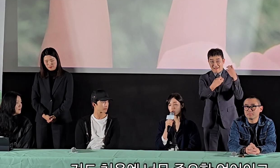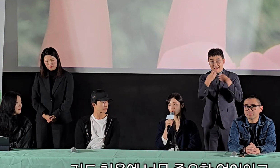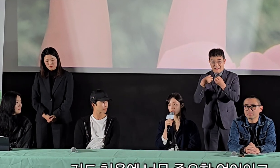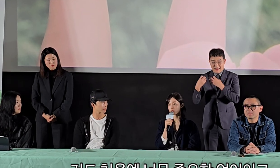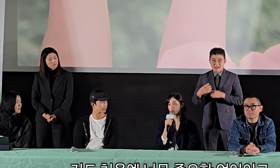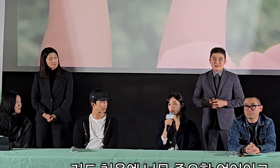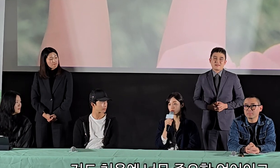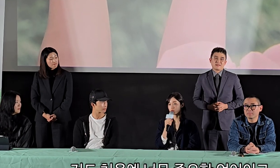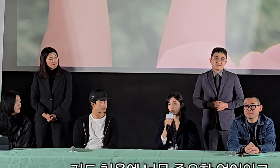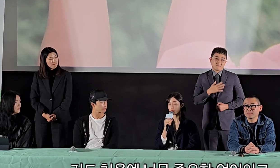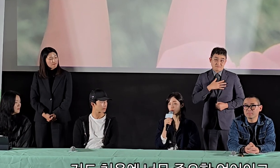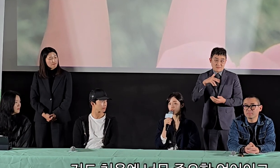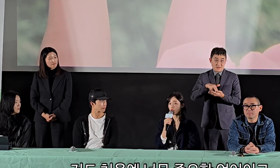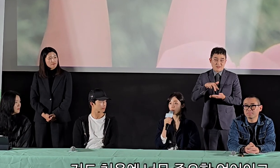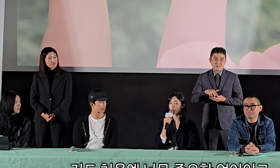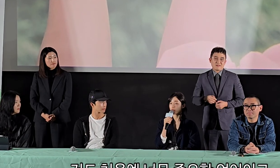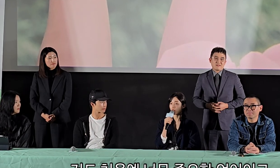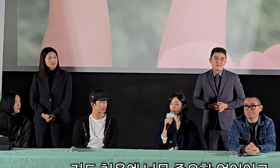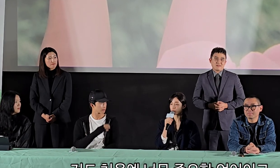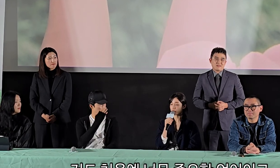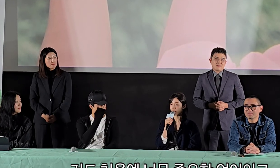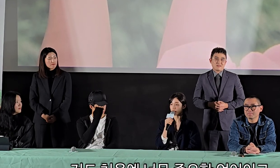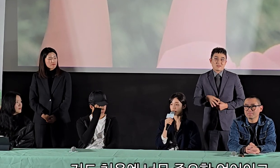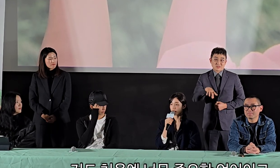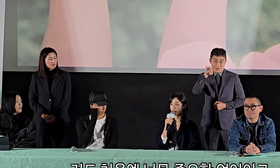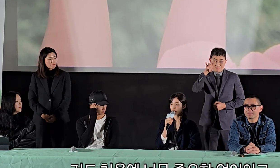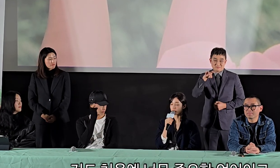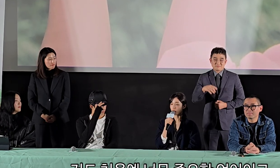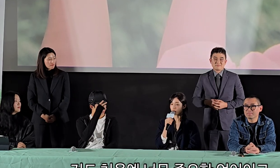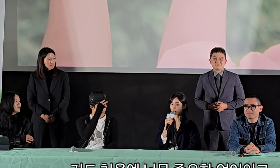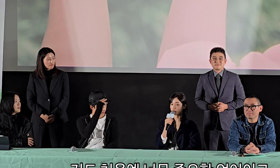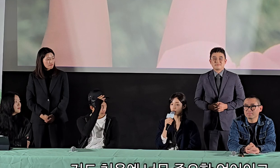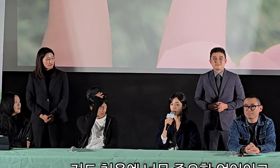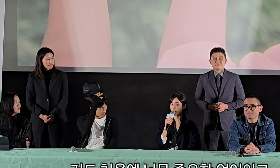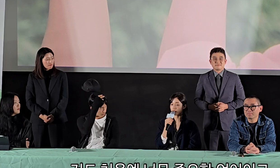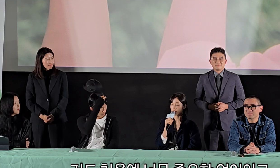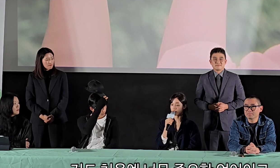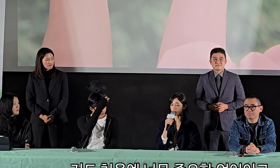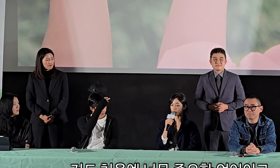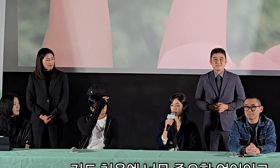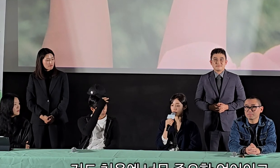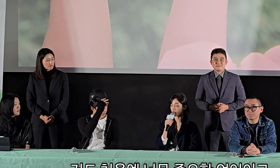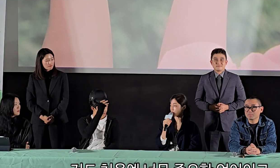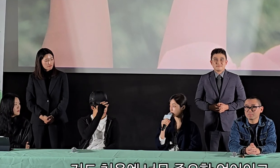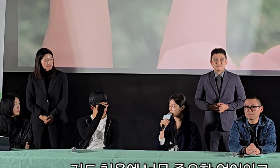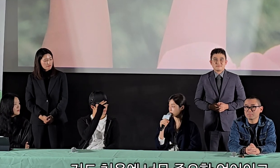At first, it was a very important language,